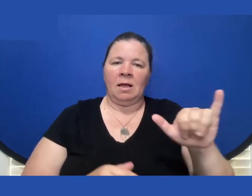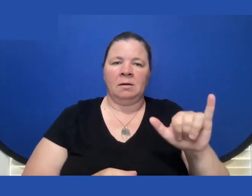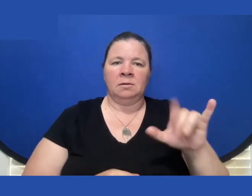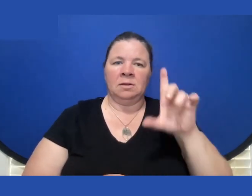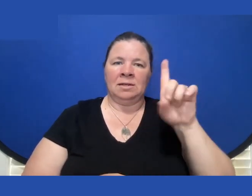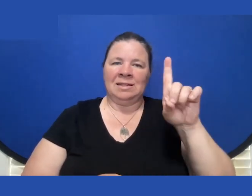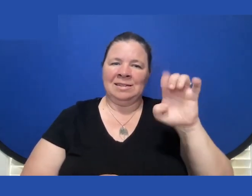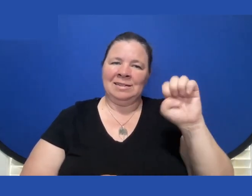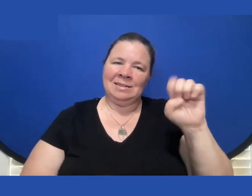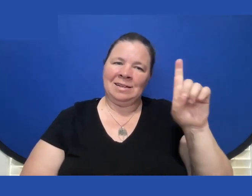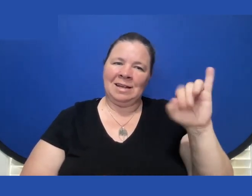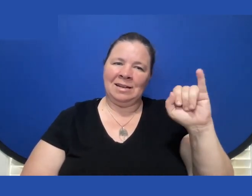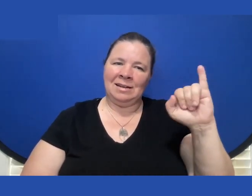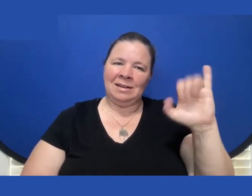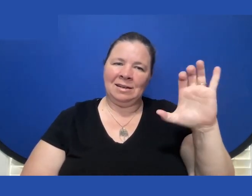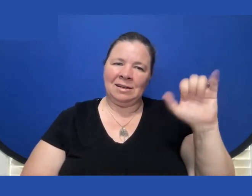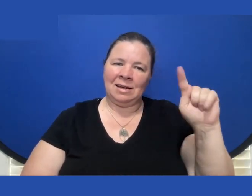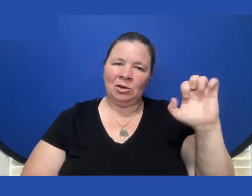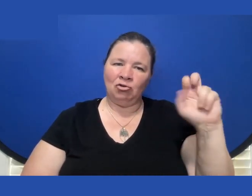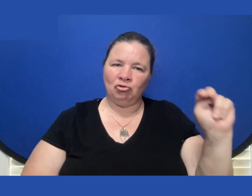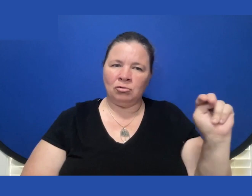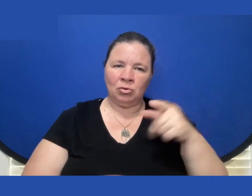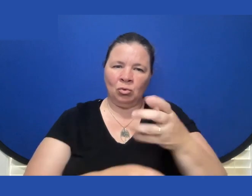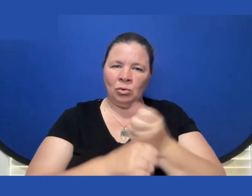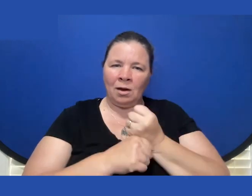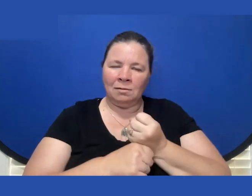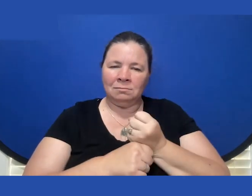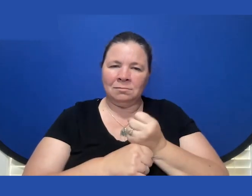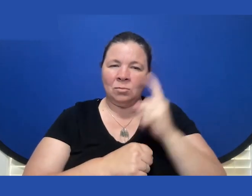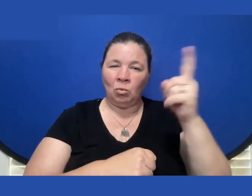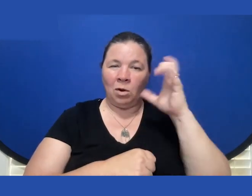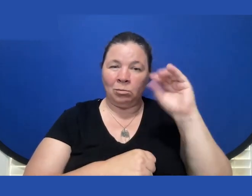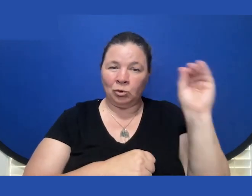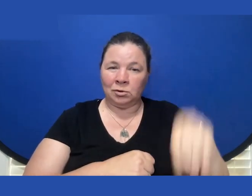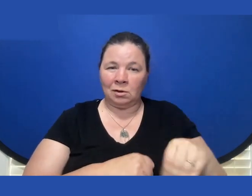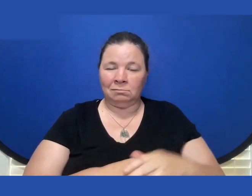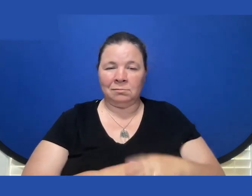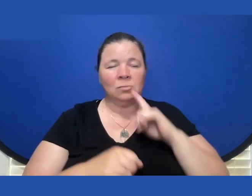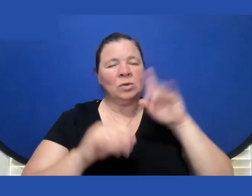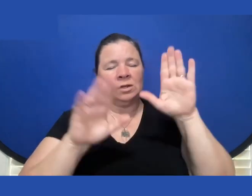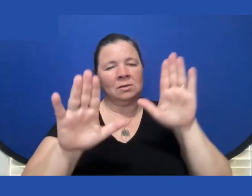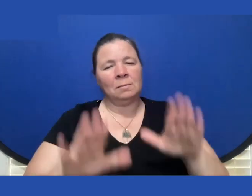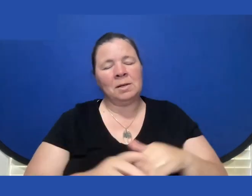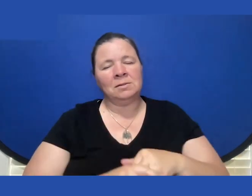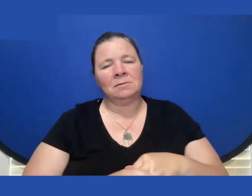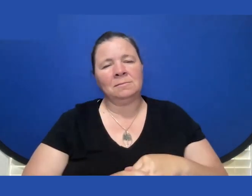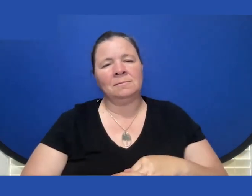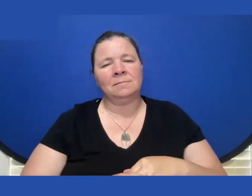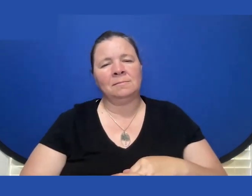It's a hundred fold. It's quite amazing actually. Yeah, I think when you let people sort of just-